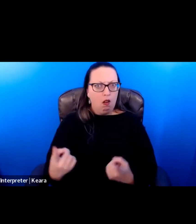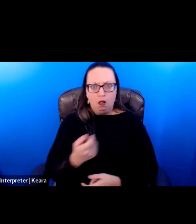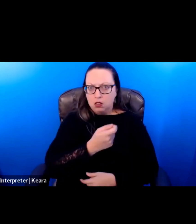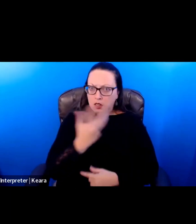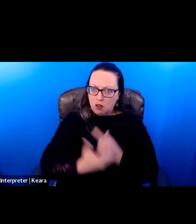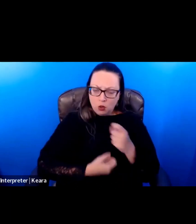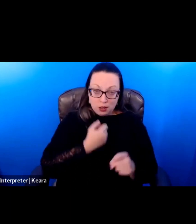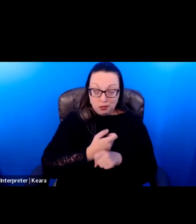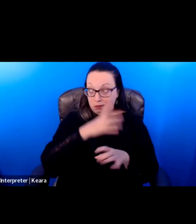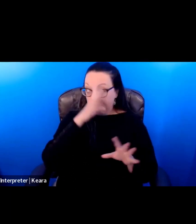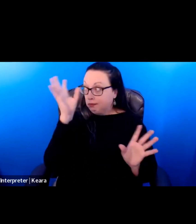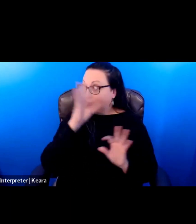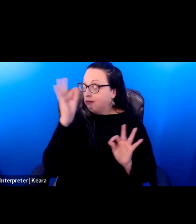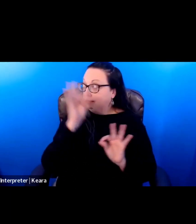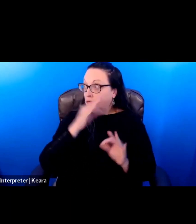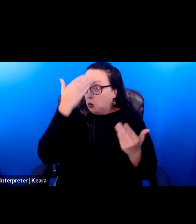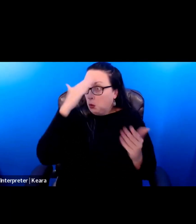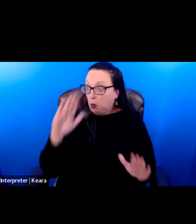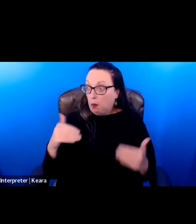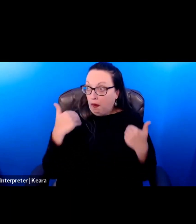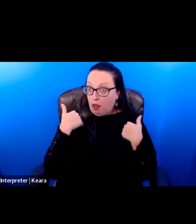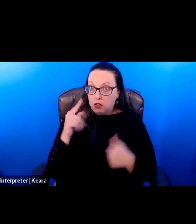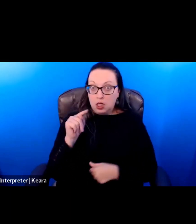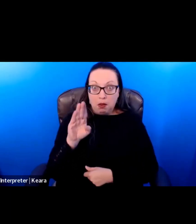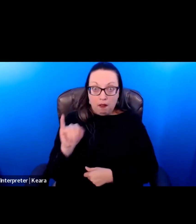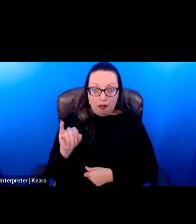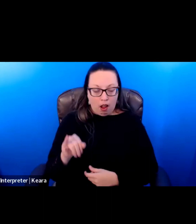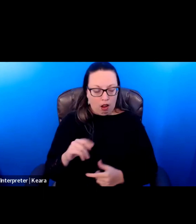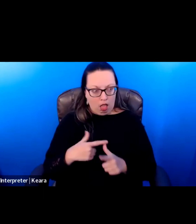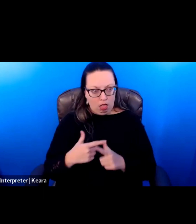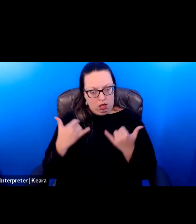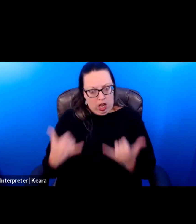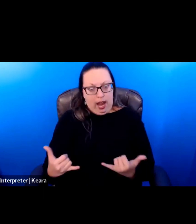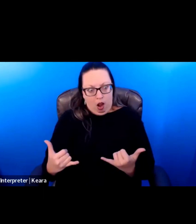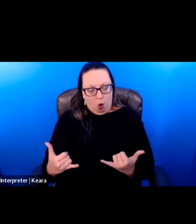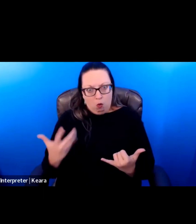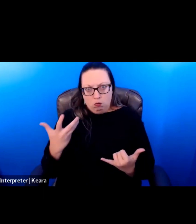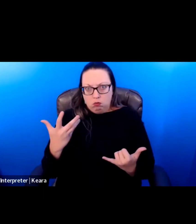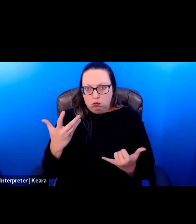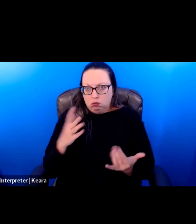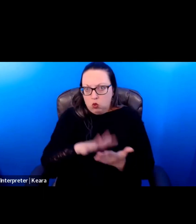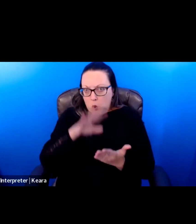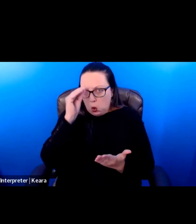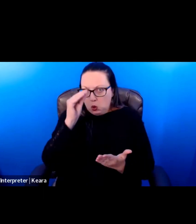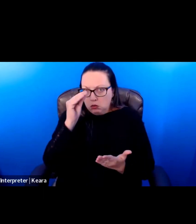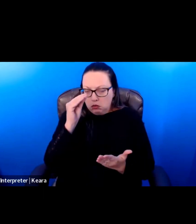have a TBI. And now knowing you have one. I'm definitely in the learning process. I mean, the learning phase and I'm just